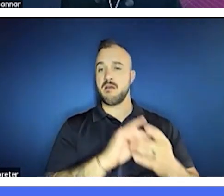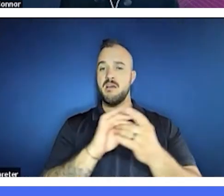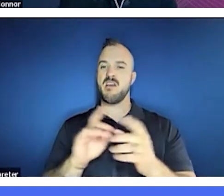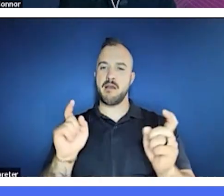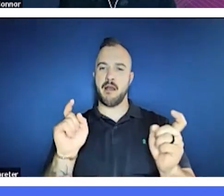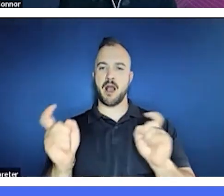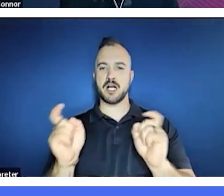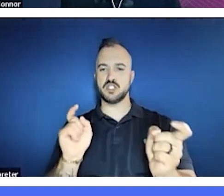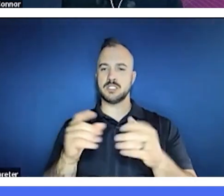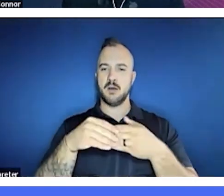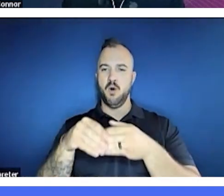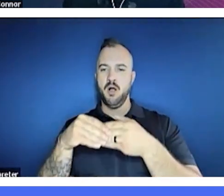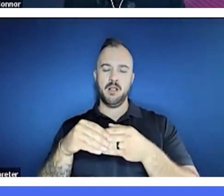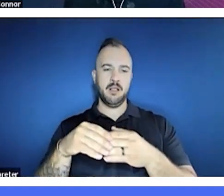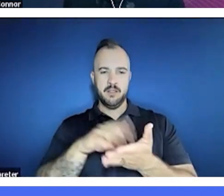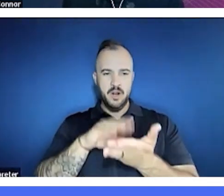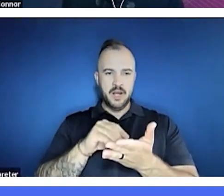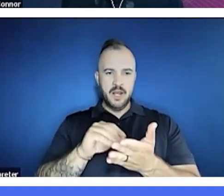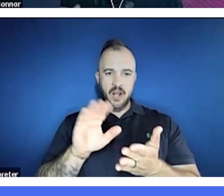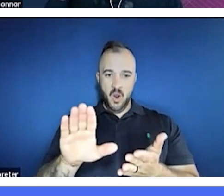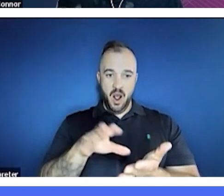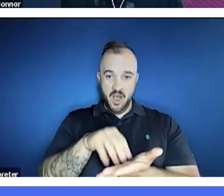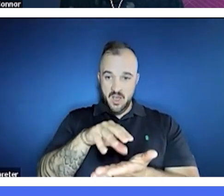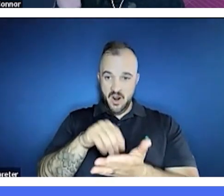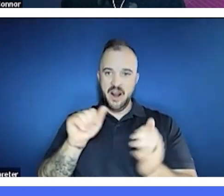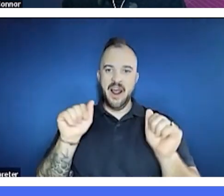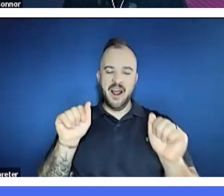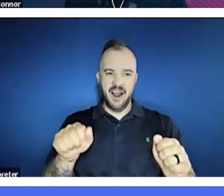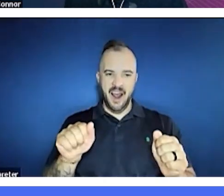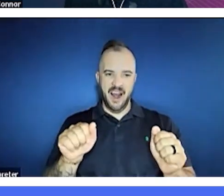We wanna make sure that the learning can adjust to your level of expertise.